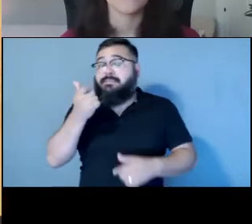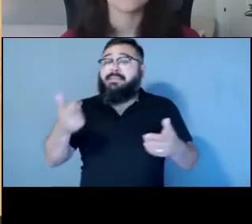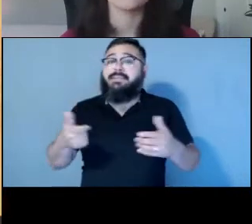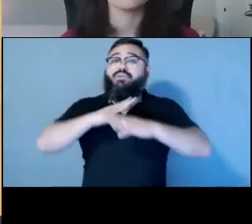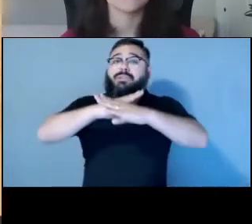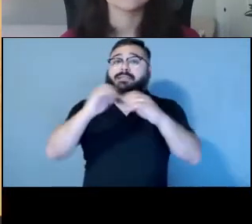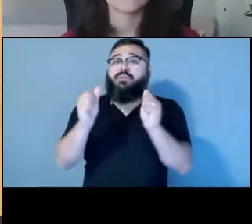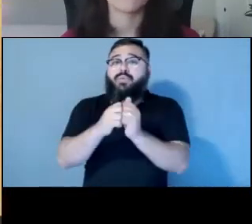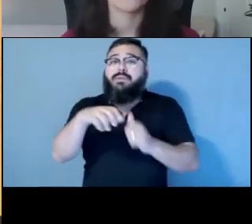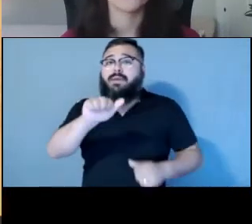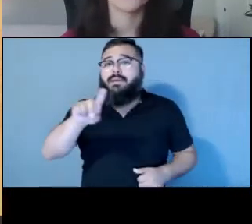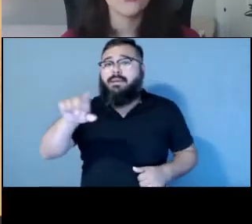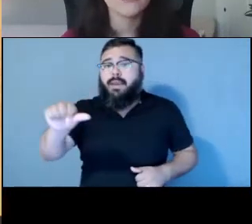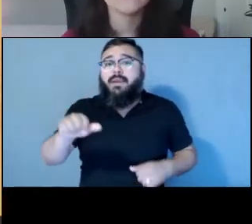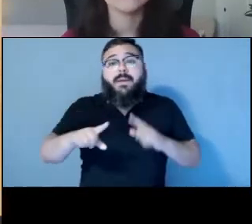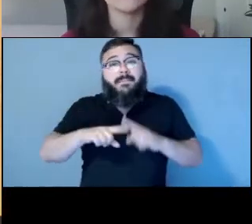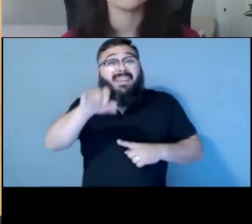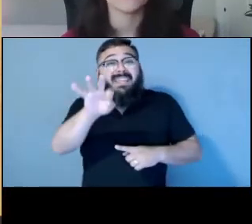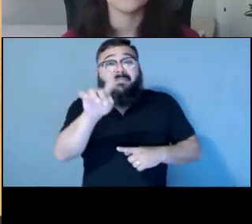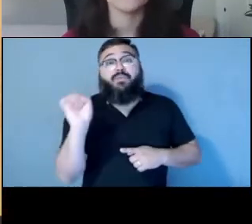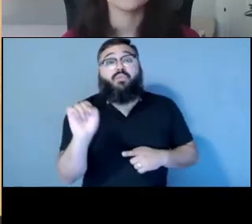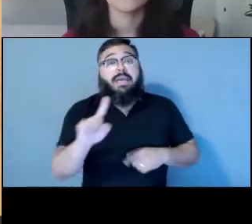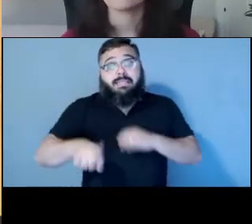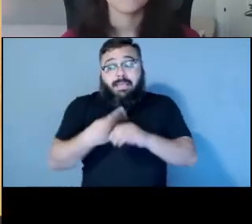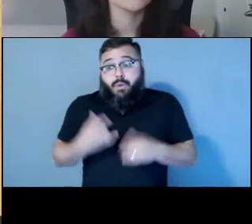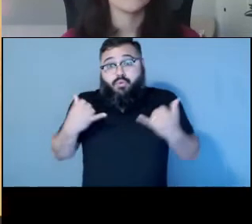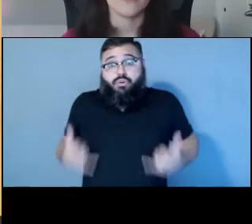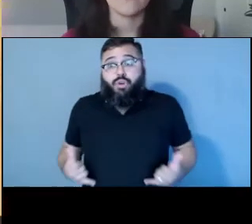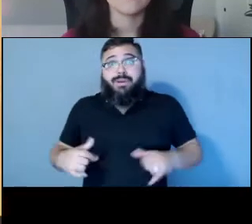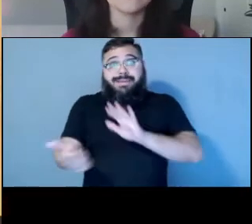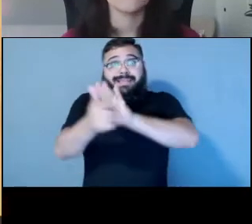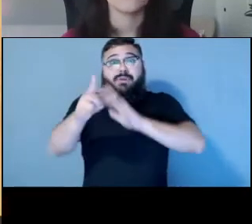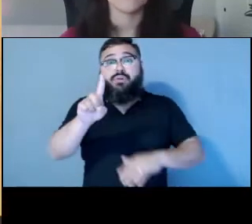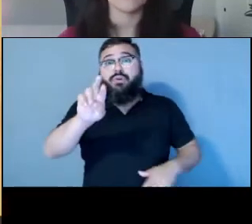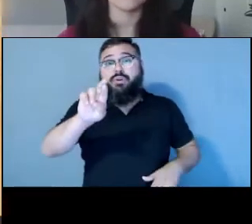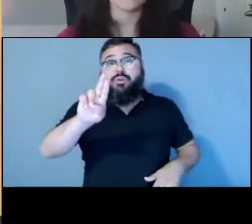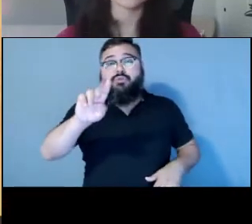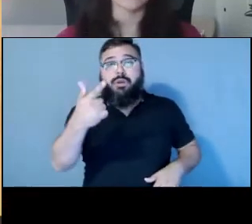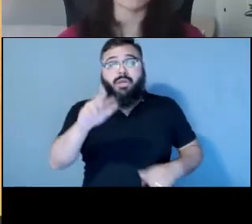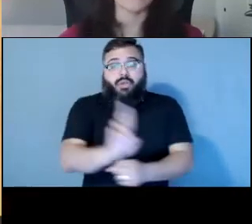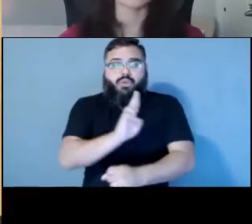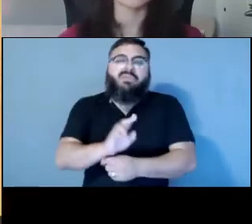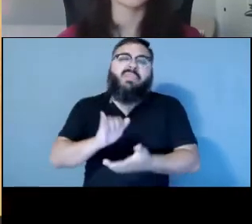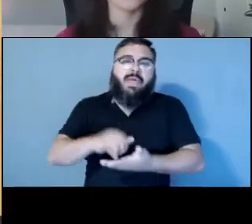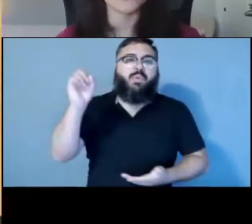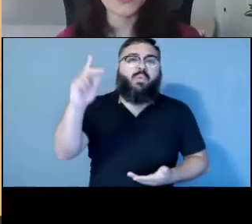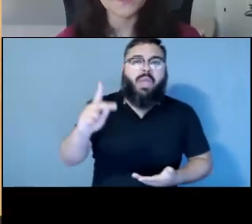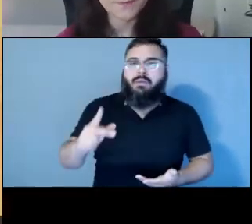But if they're asking you about current illegal drug use, that's okay, that's different than asking about past illegal drug use.